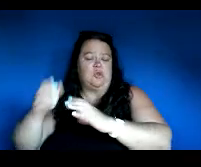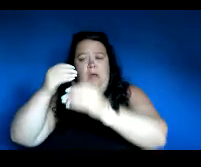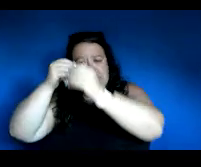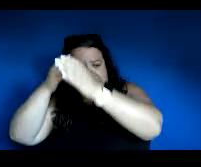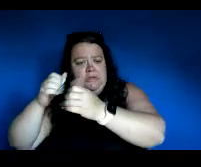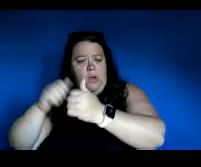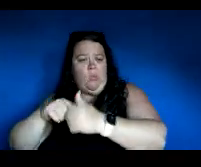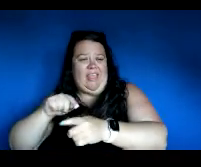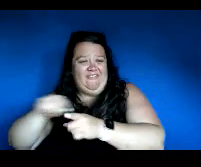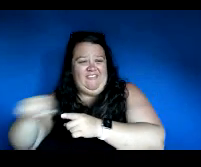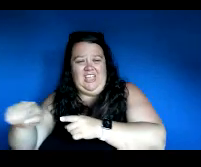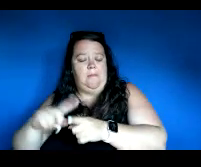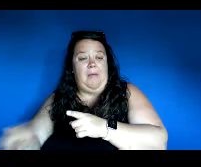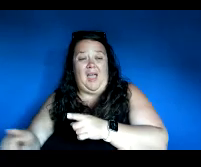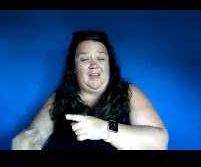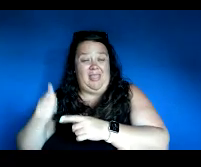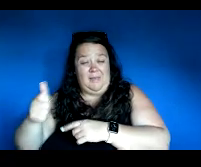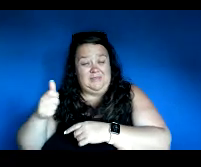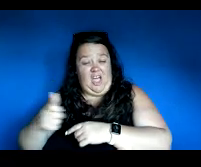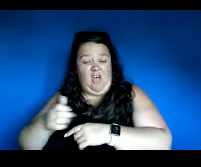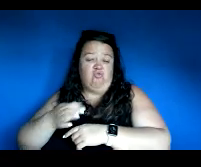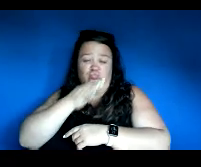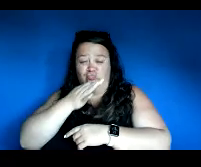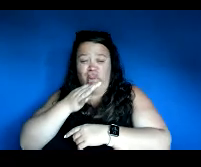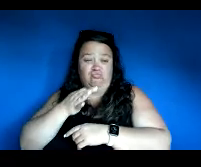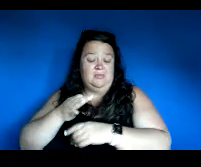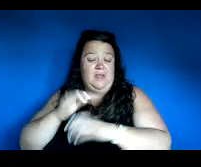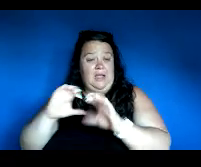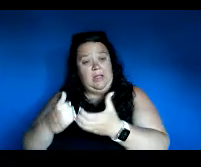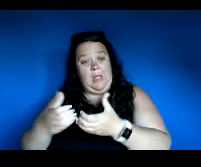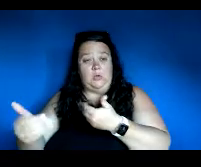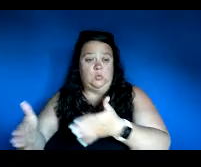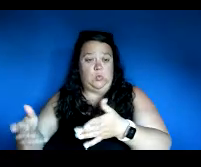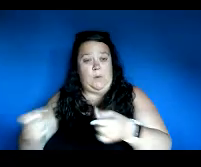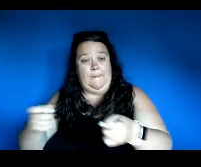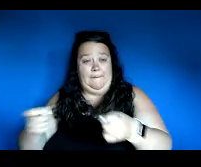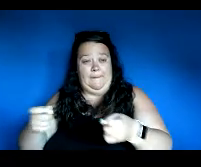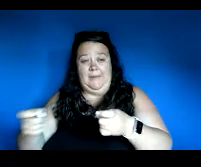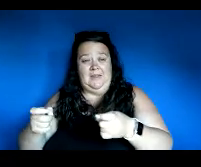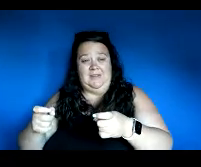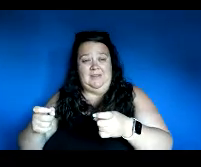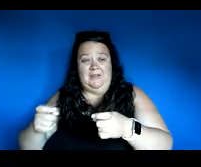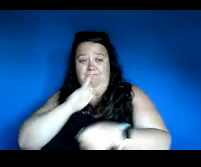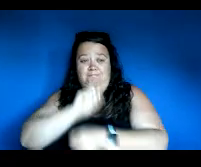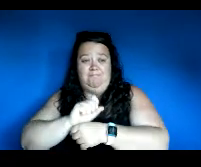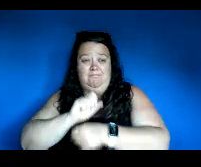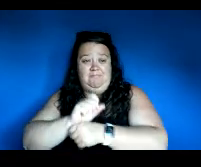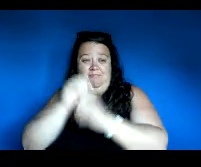But they may not necessarily have classroom experience as an actual teacher, you know,